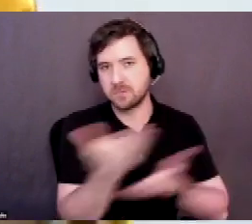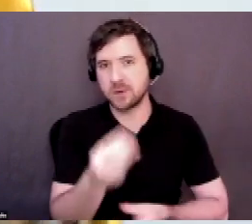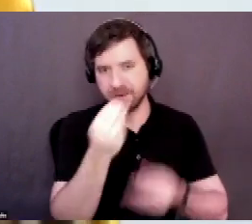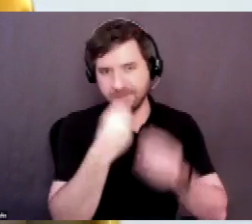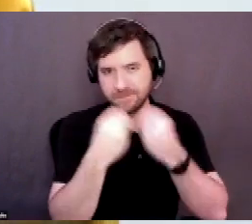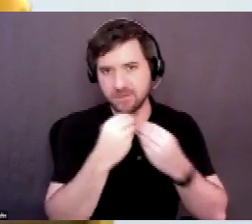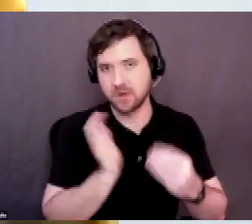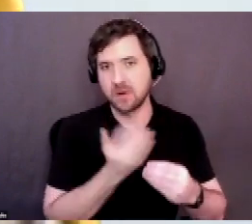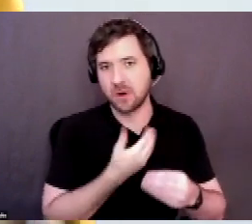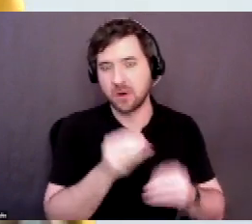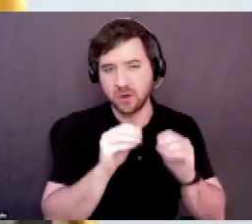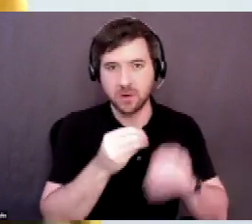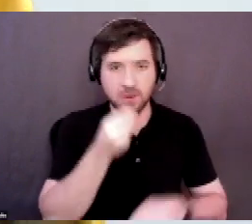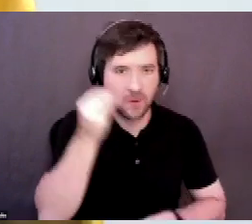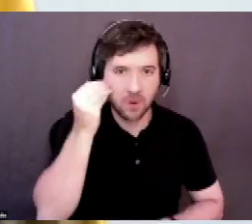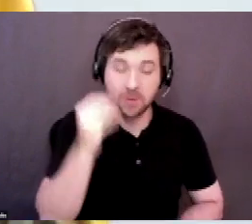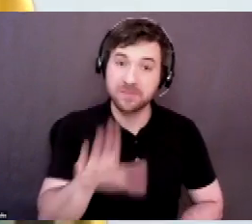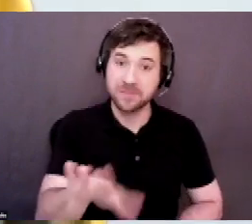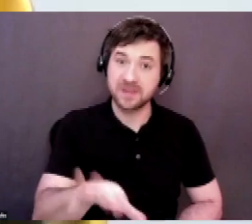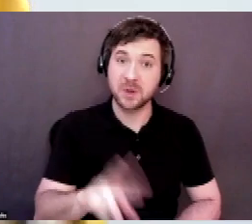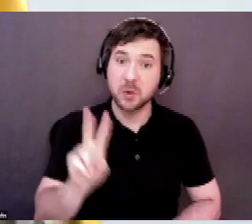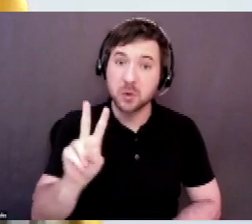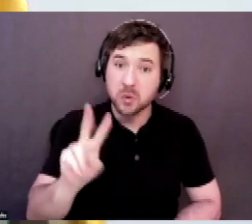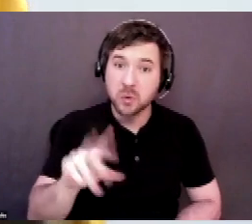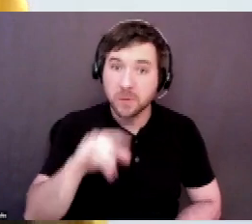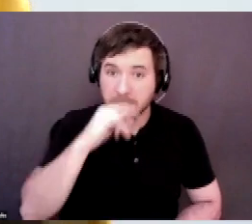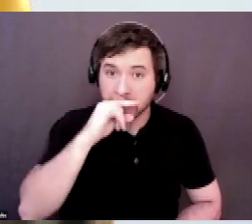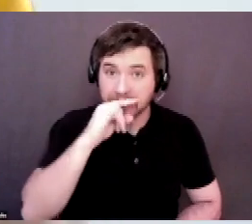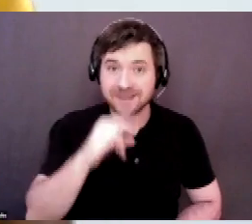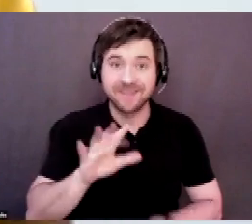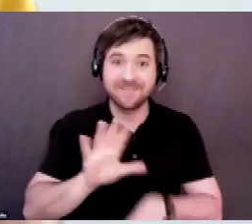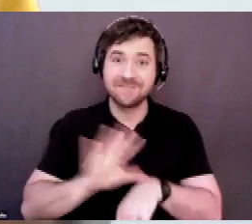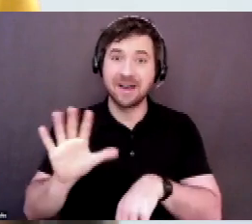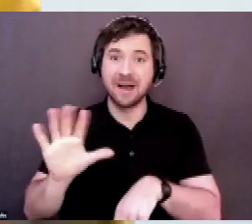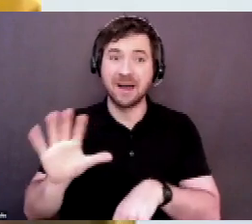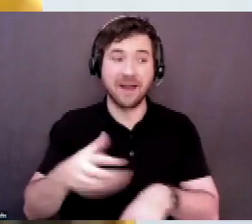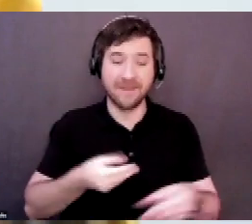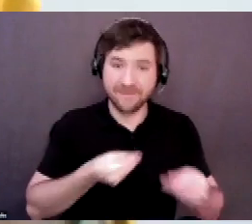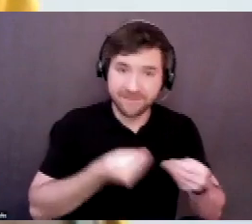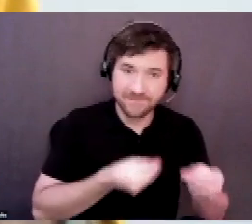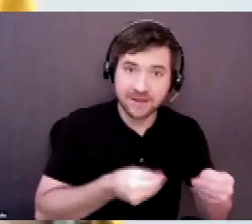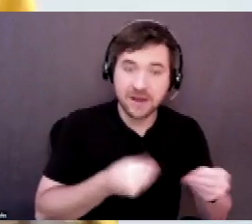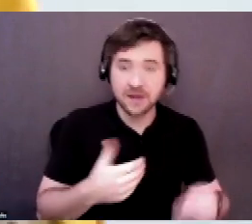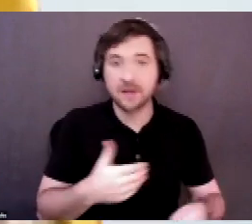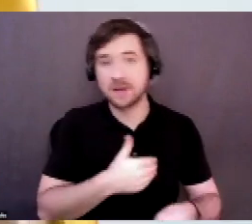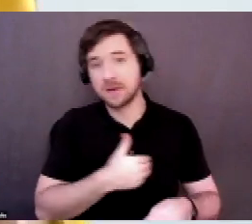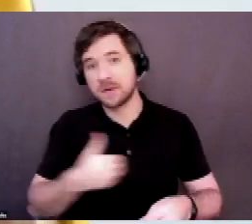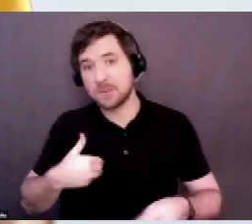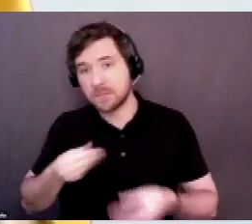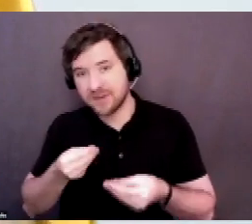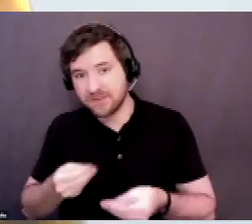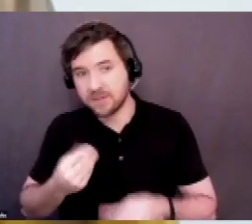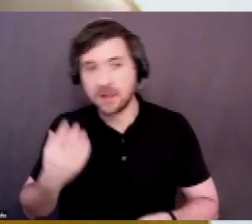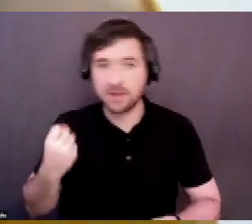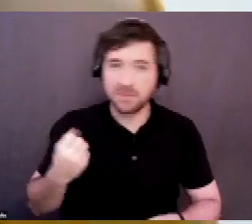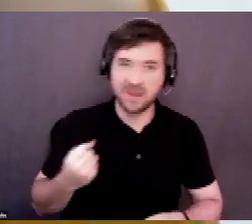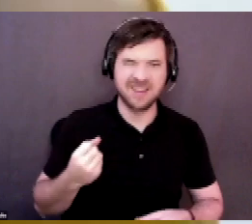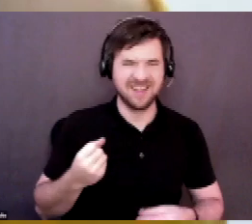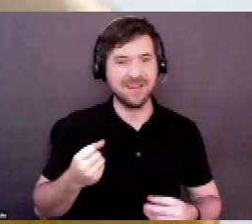two kids 05:00 feeding them and doing the breastfeeding pumping and all that. It was chaos. But, you know, looking back,